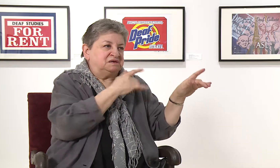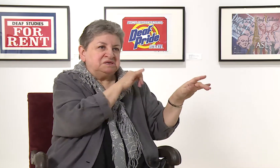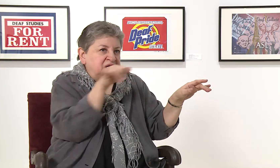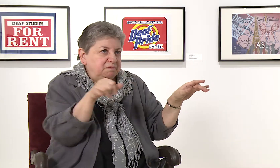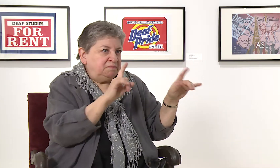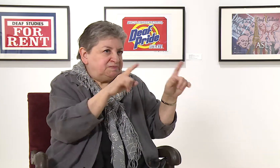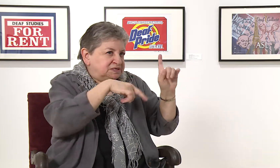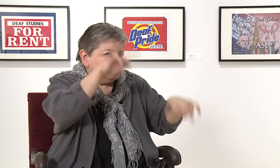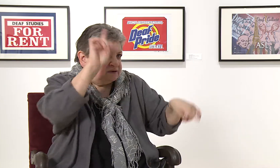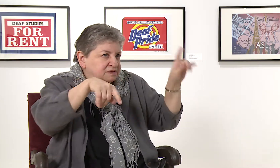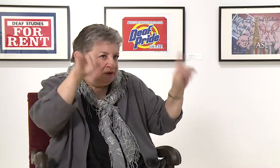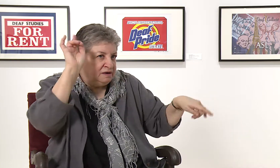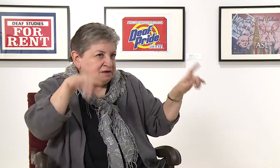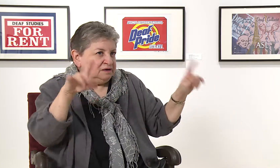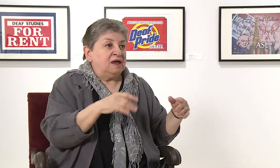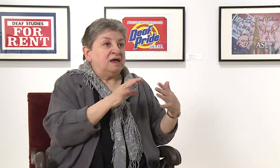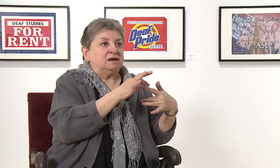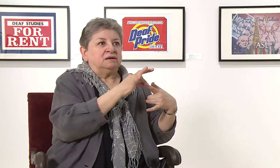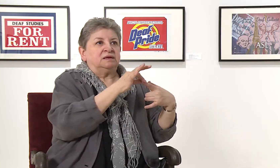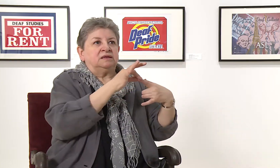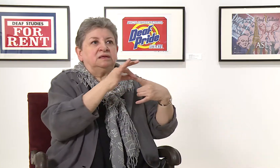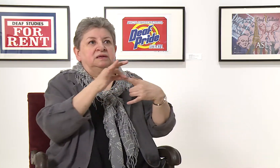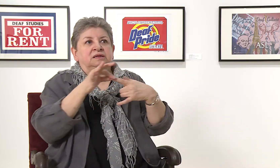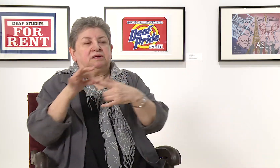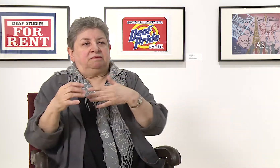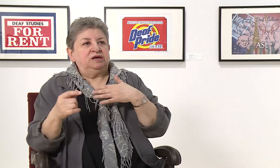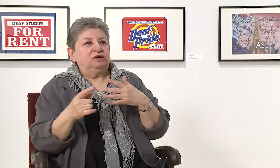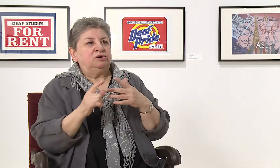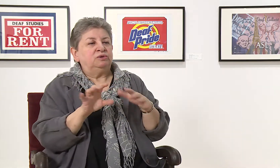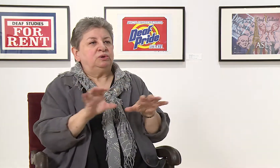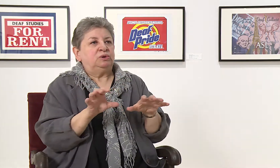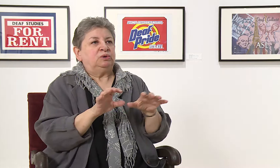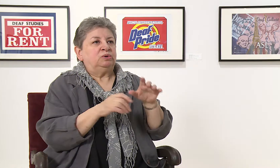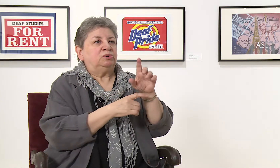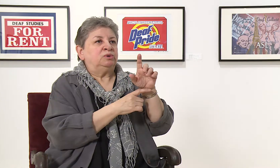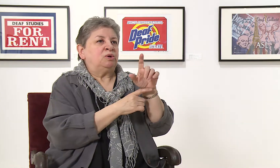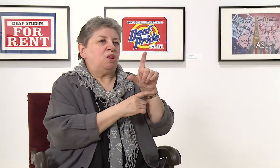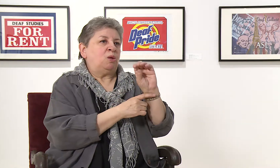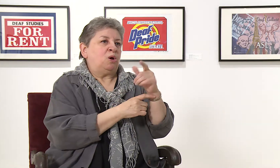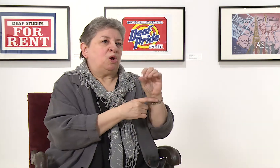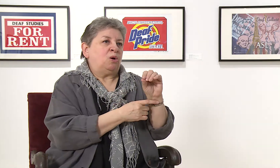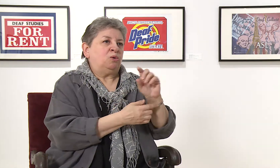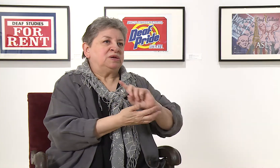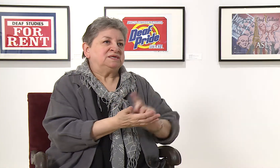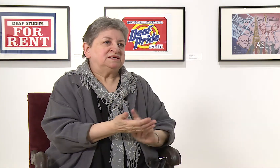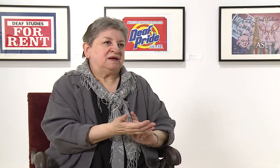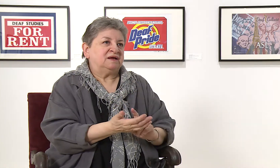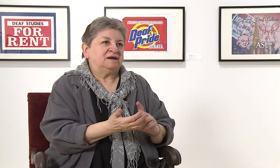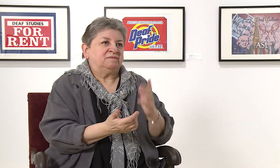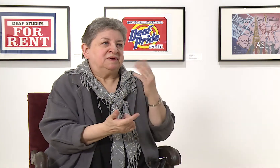science fiction to westerns to romance-- and they all were distinct and creative in their own way.